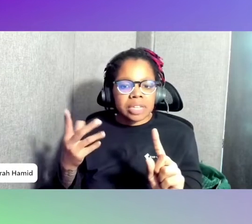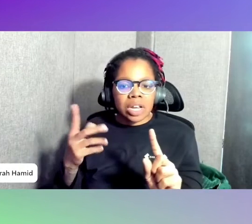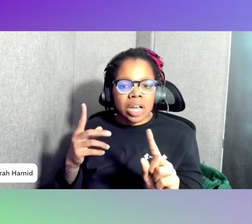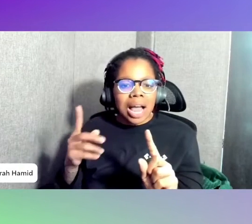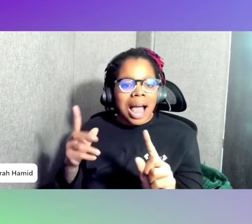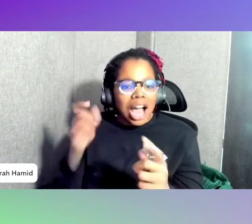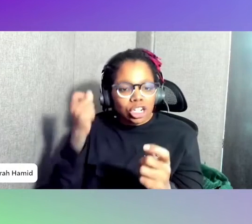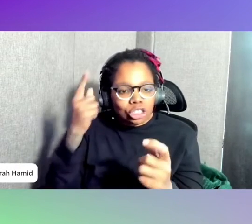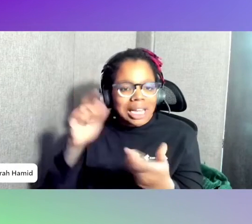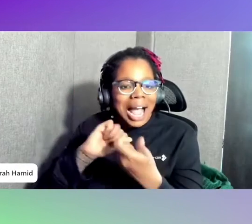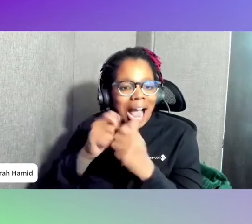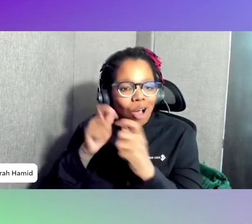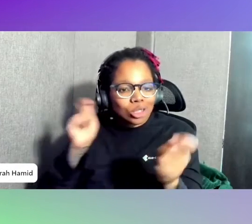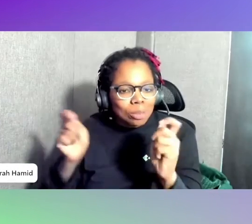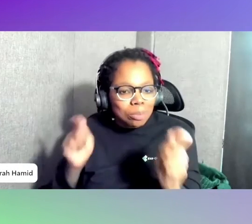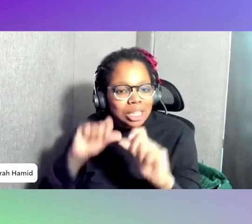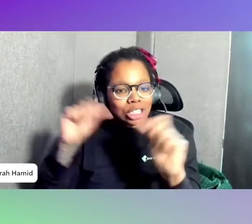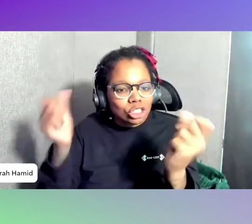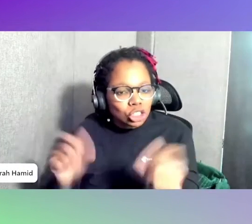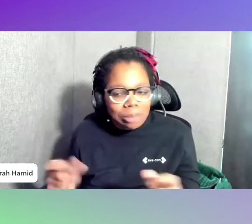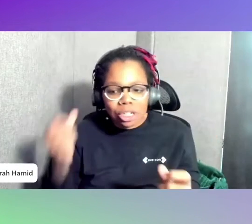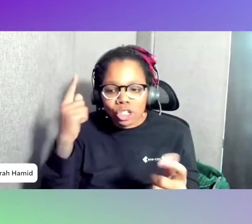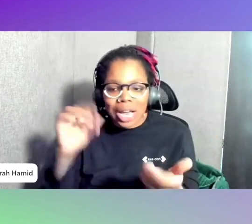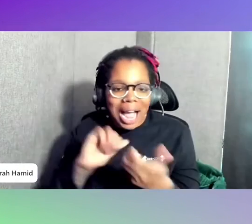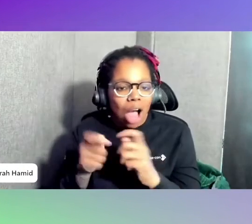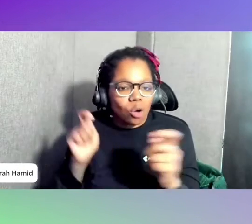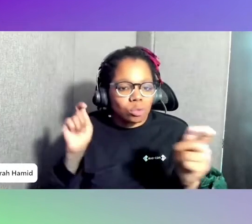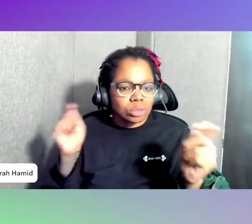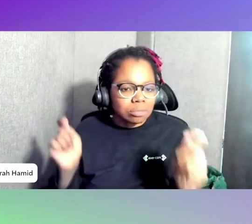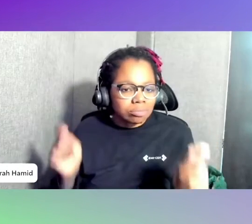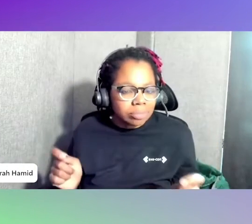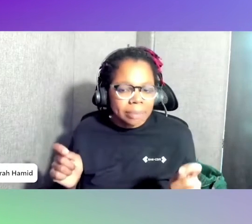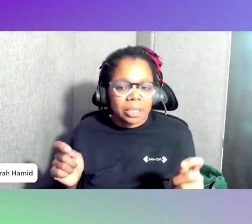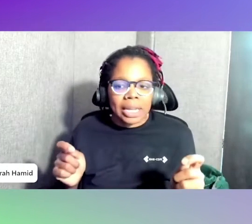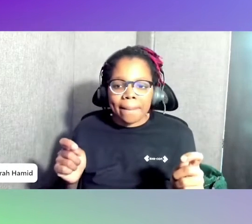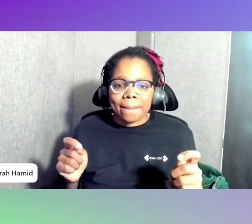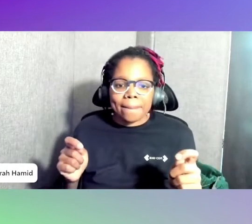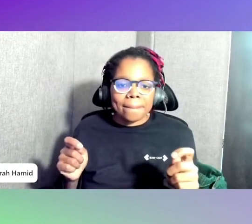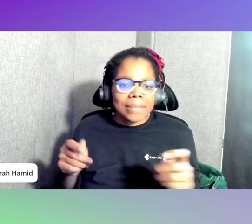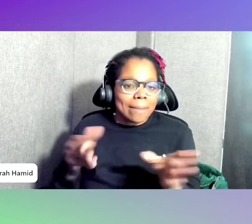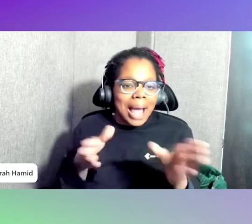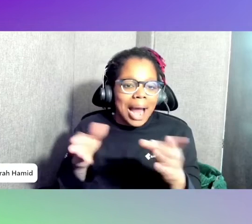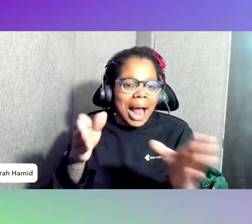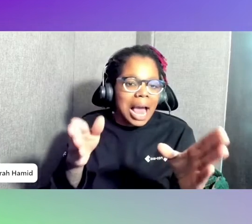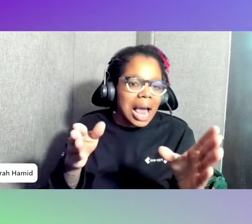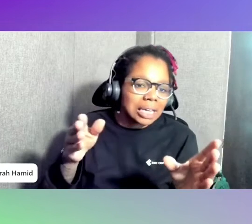the canvas space of whatever I wanted to create. And all that it came down to was understanding how